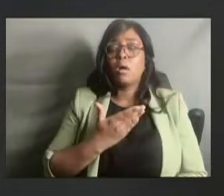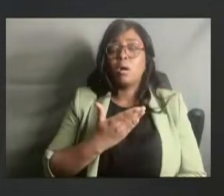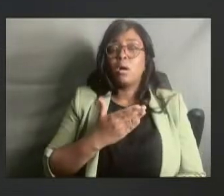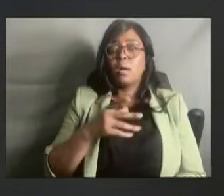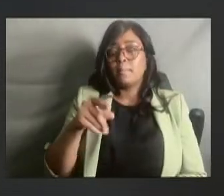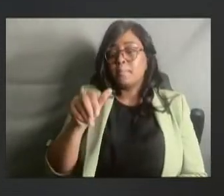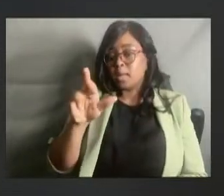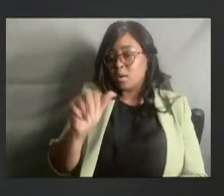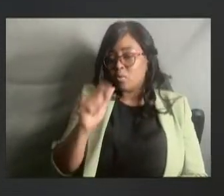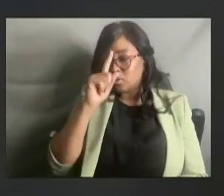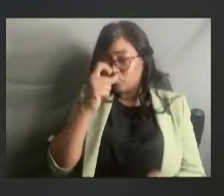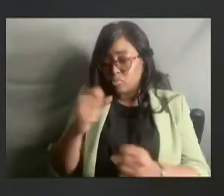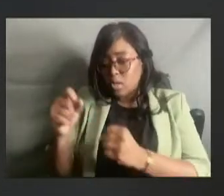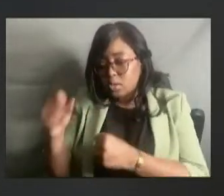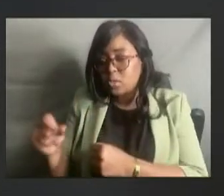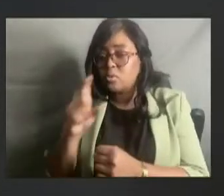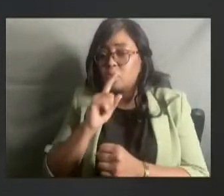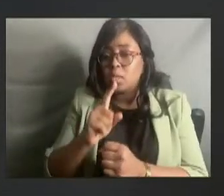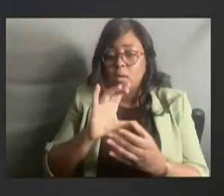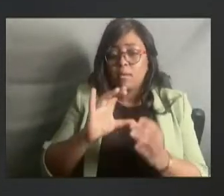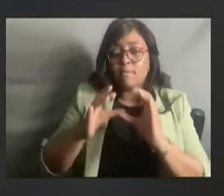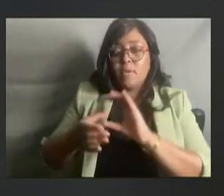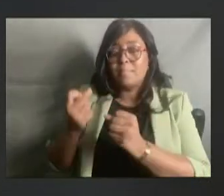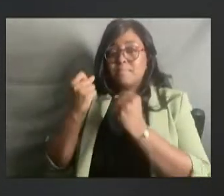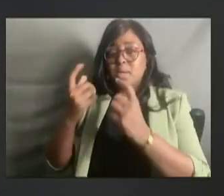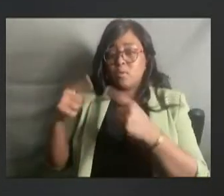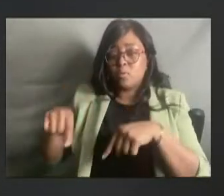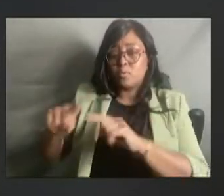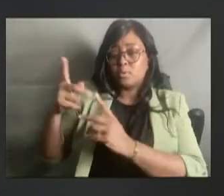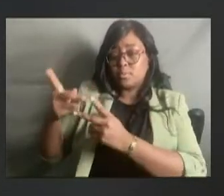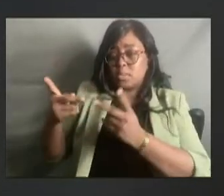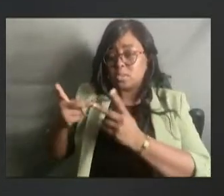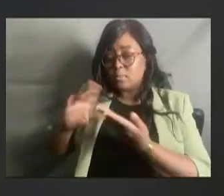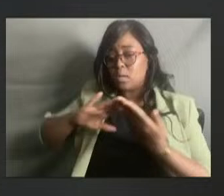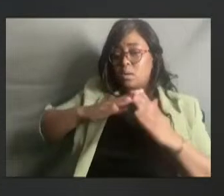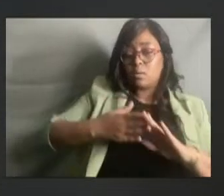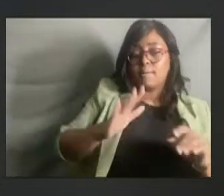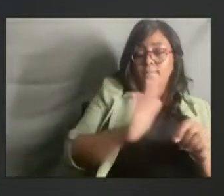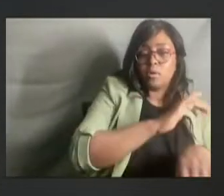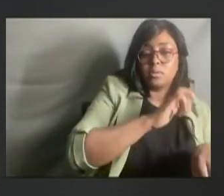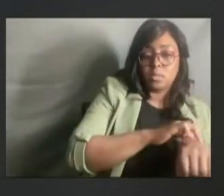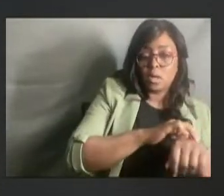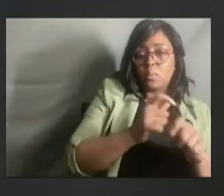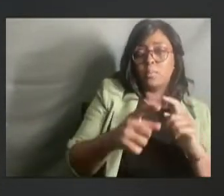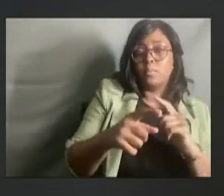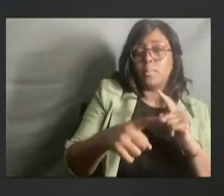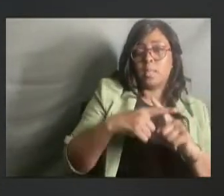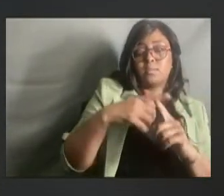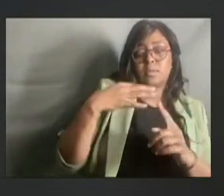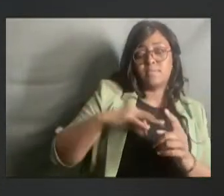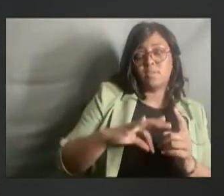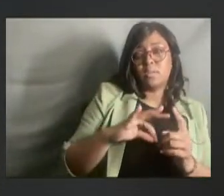paid very well. And part of our, our Paris strategy is to convert